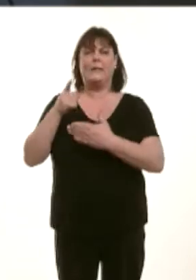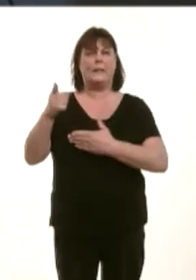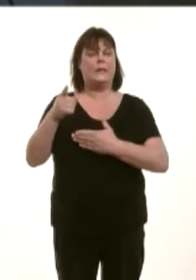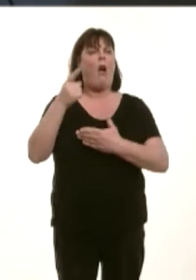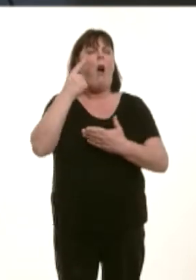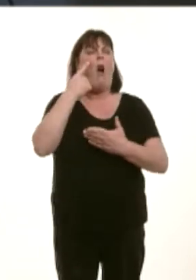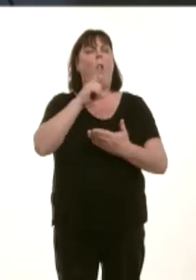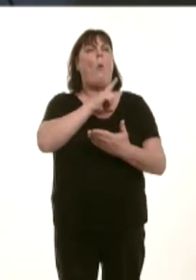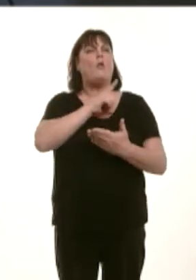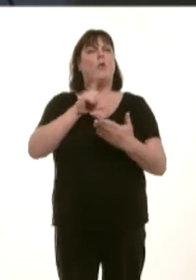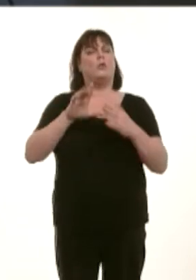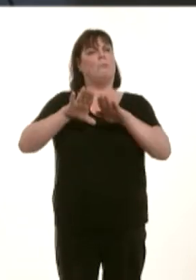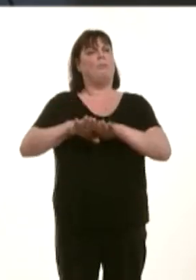national identity and unity.